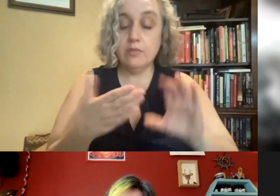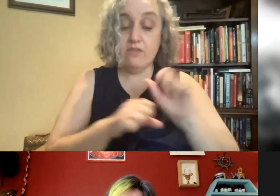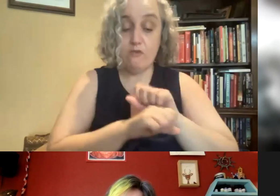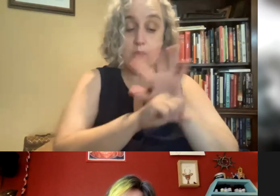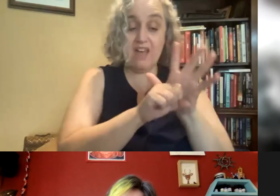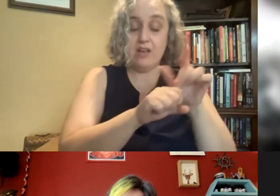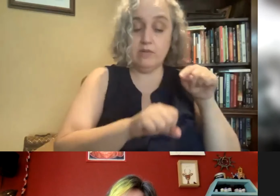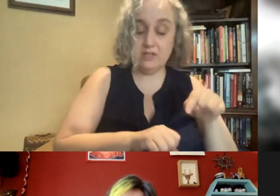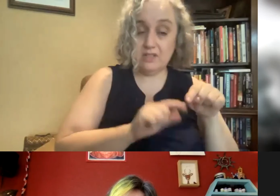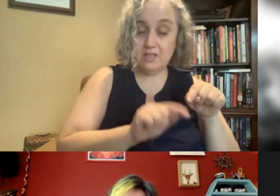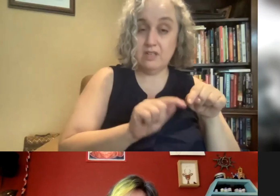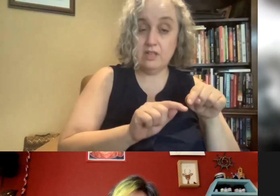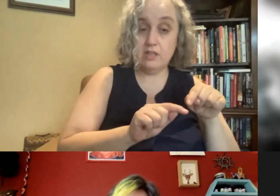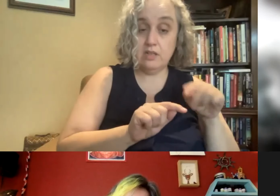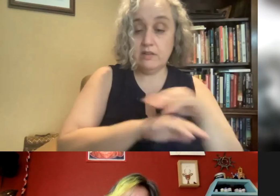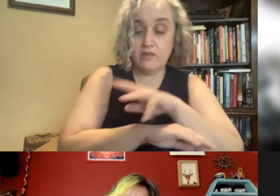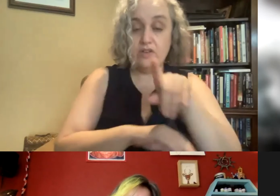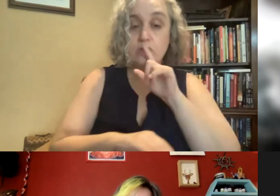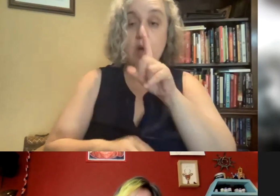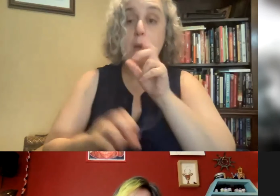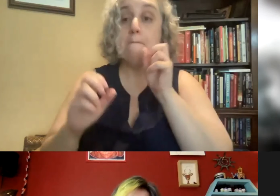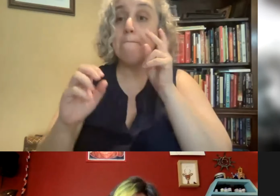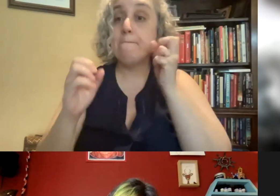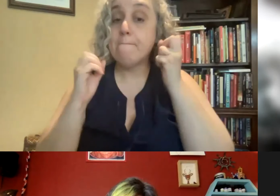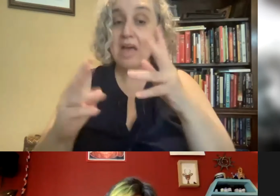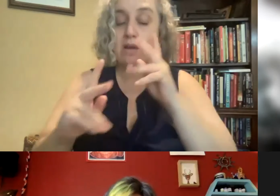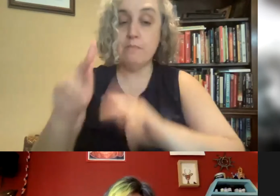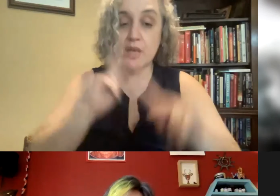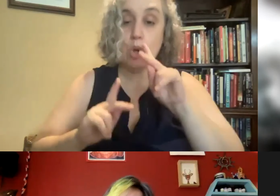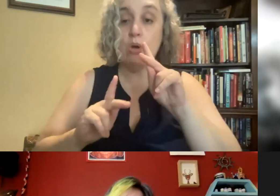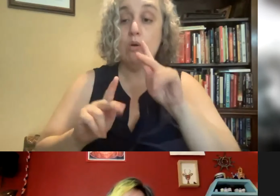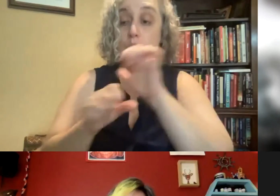Wendy Chisholm: with as many people working from home as we're able,